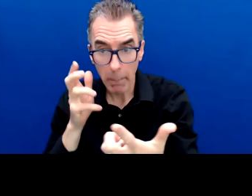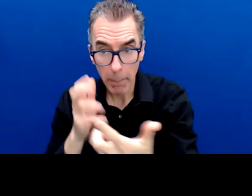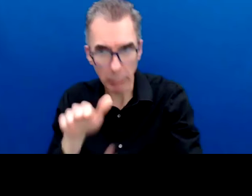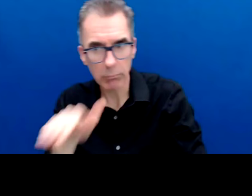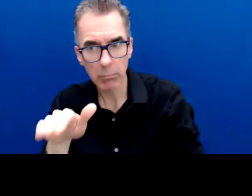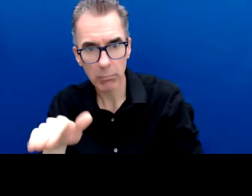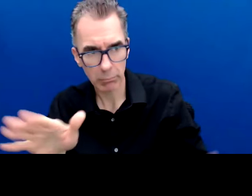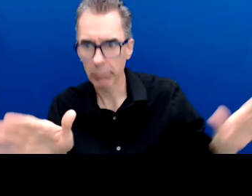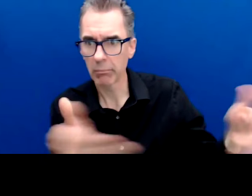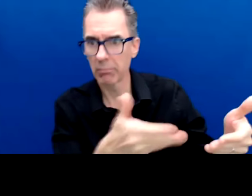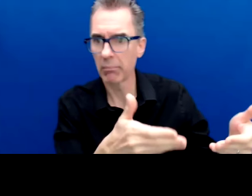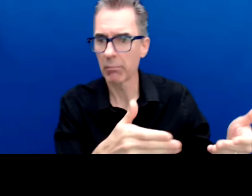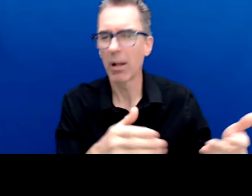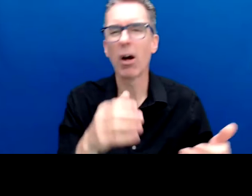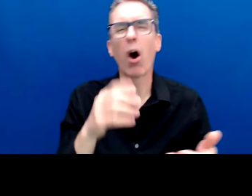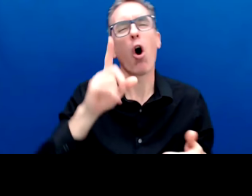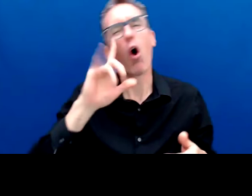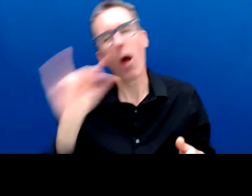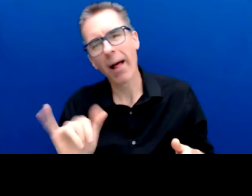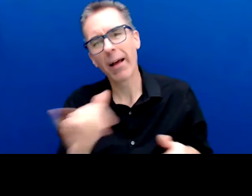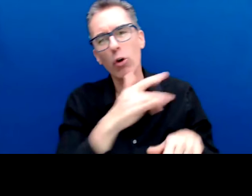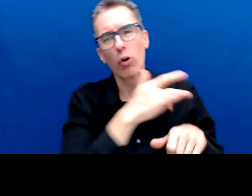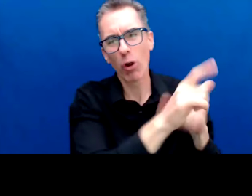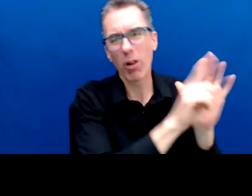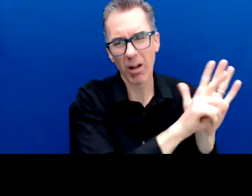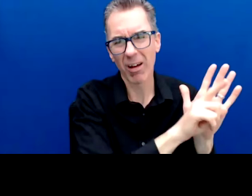But again, these departments, they specialize in this.